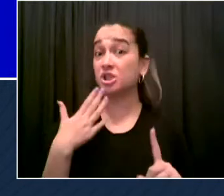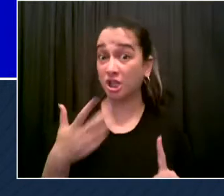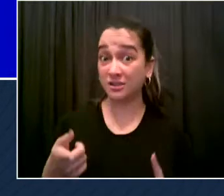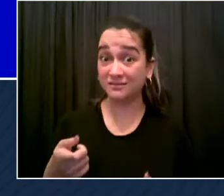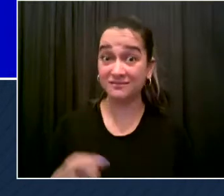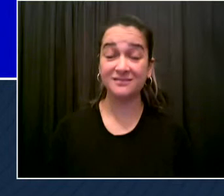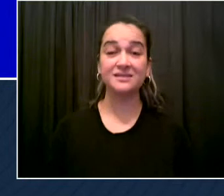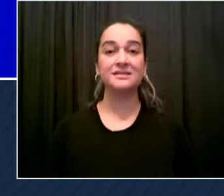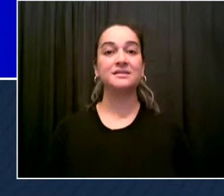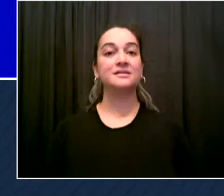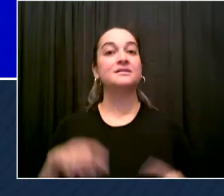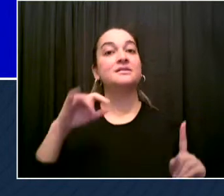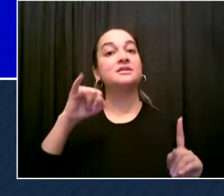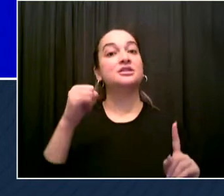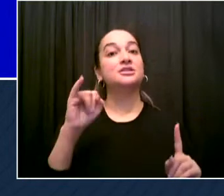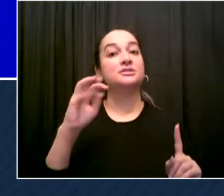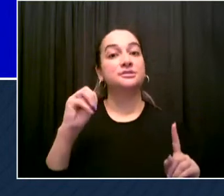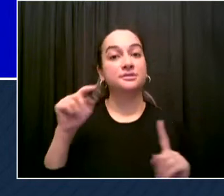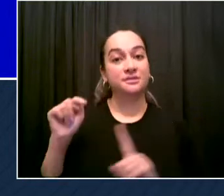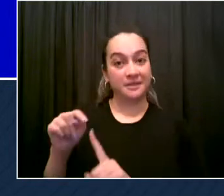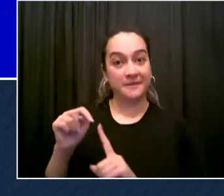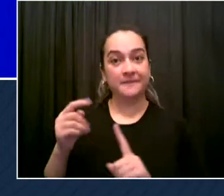COLLEAGUES. HE ALSO PLAYED A CRUCIAL ROLE IN